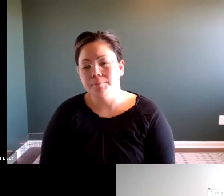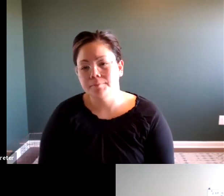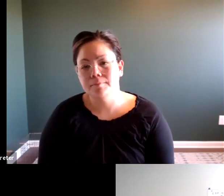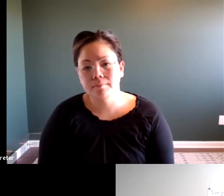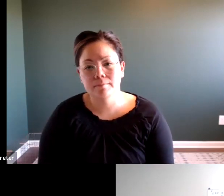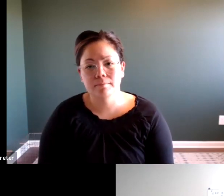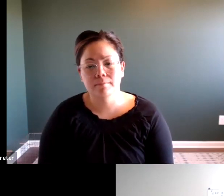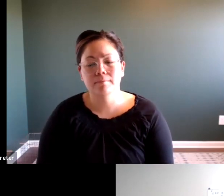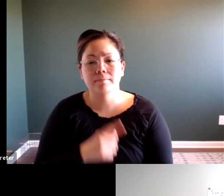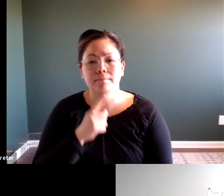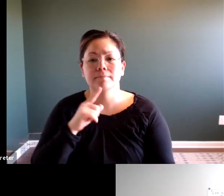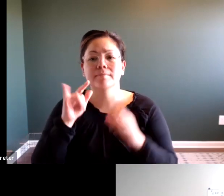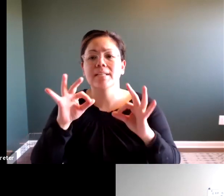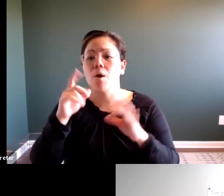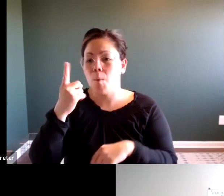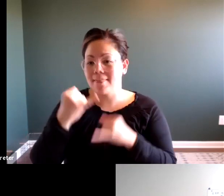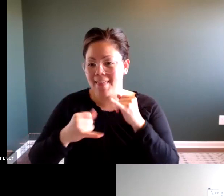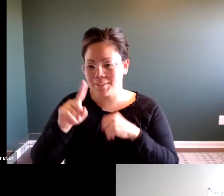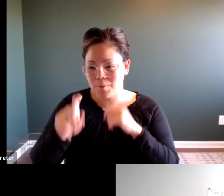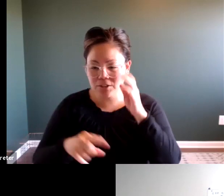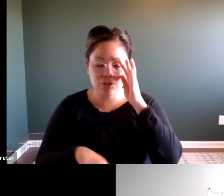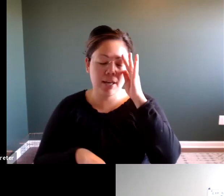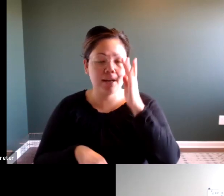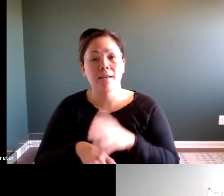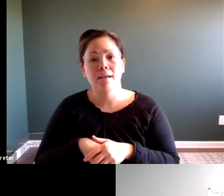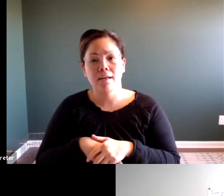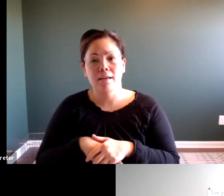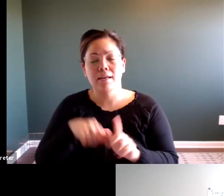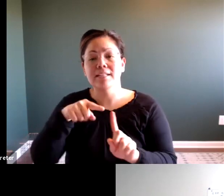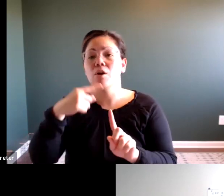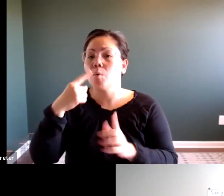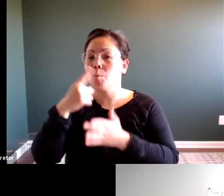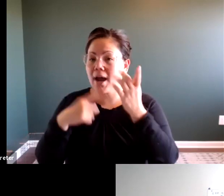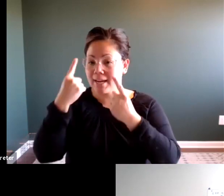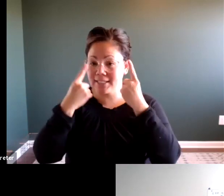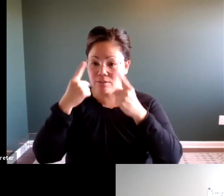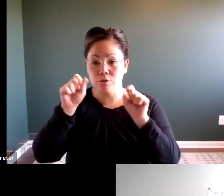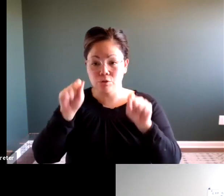And I think I'll go with here, one last question which is what considerations should be taken